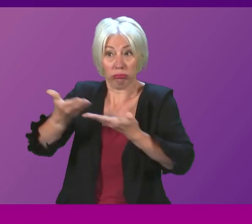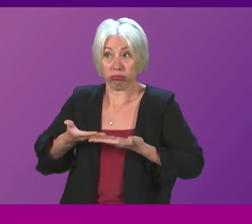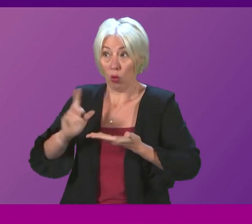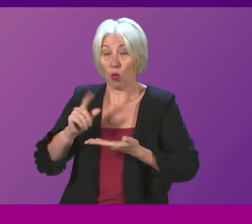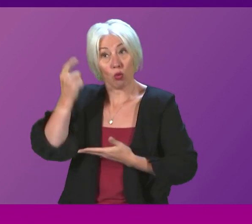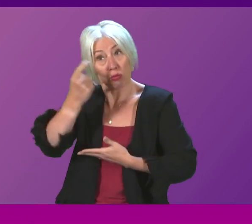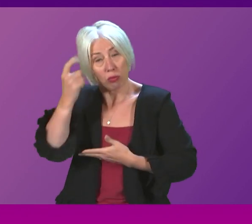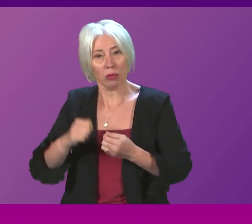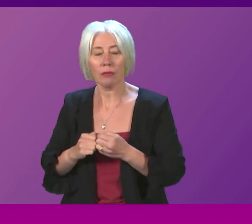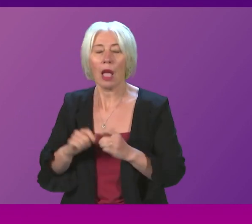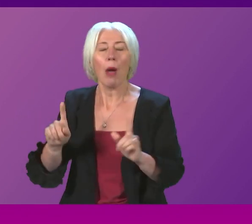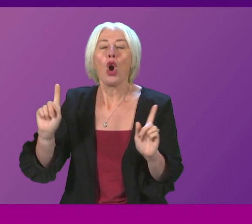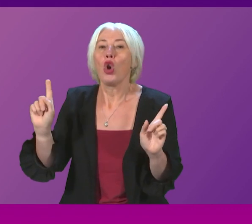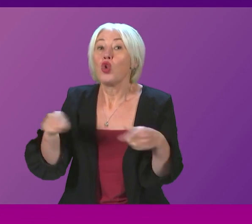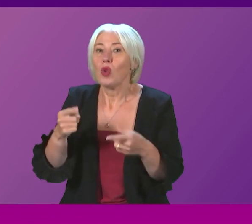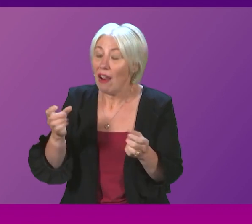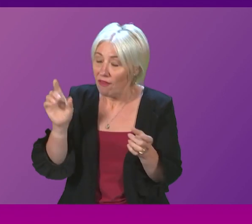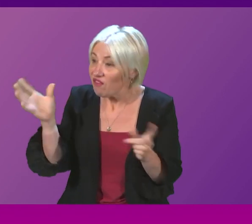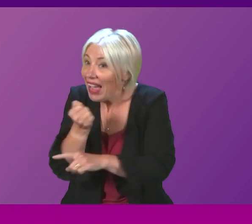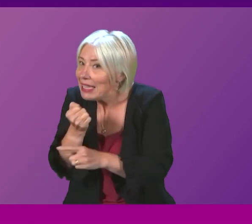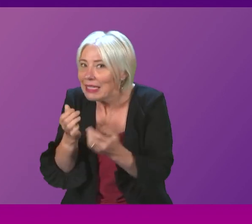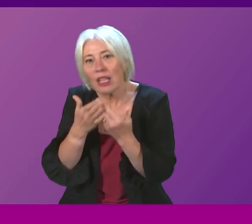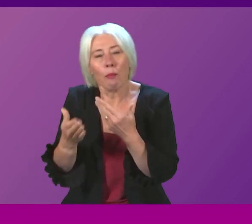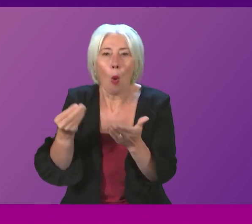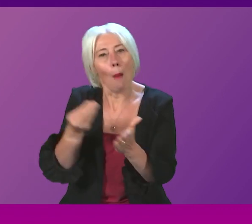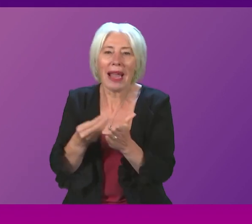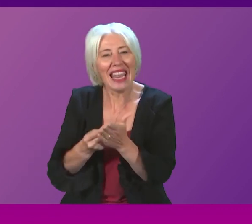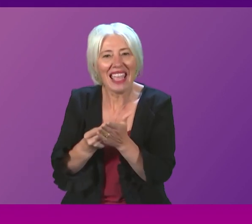What they cannot do is magic up more money for this financial year.